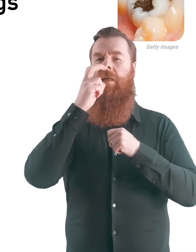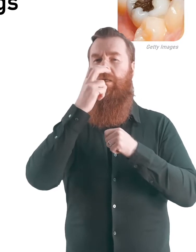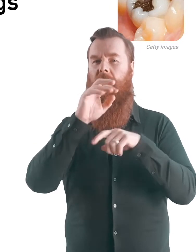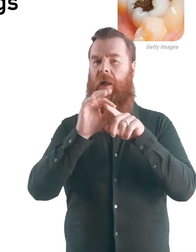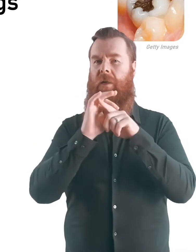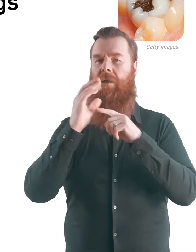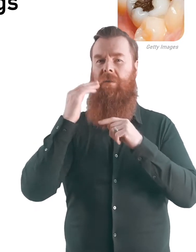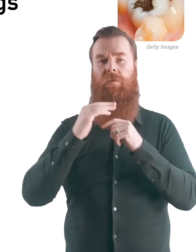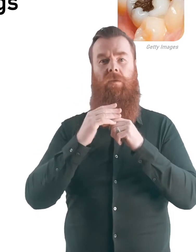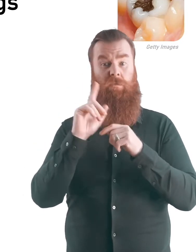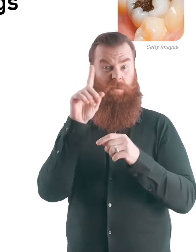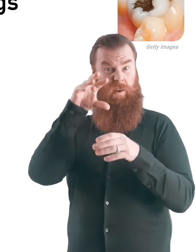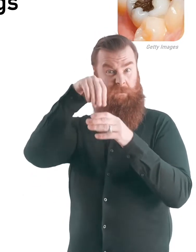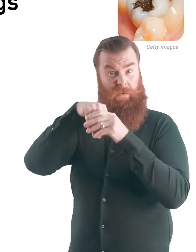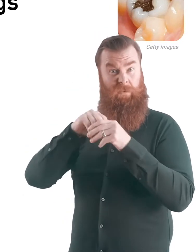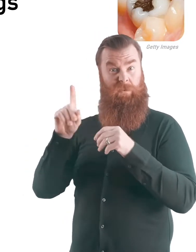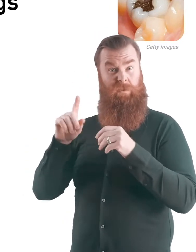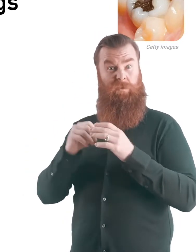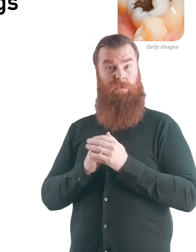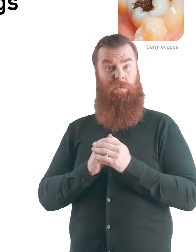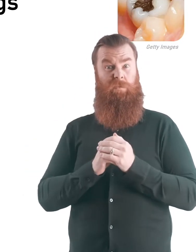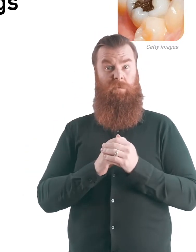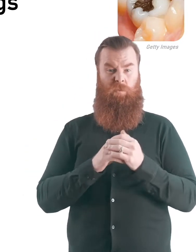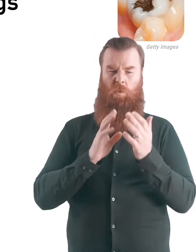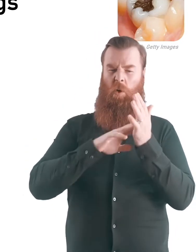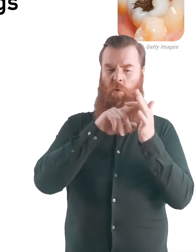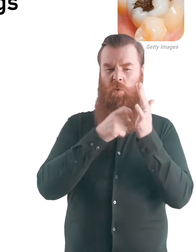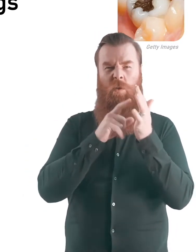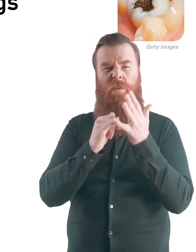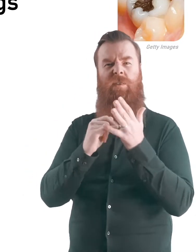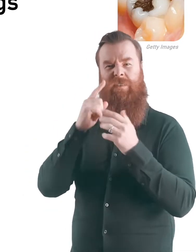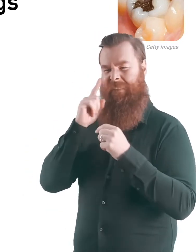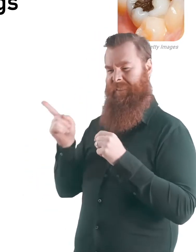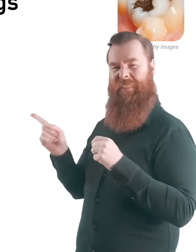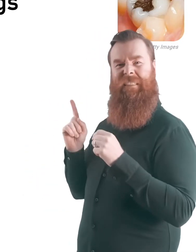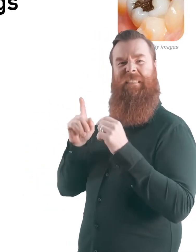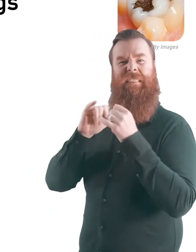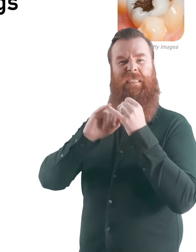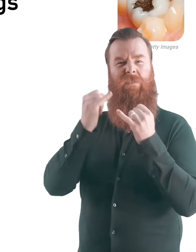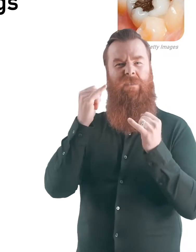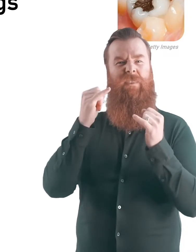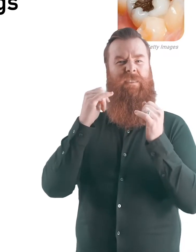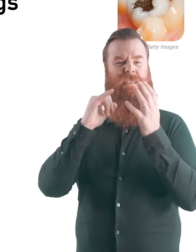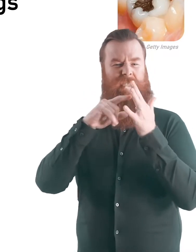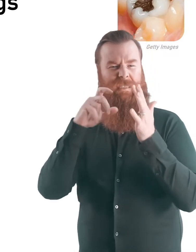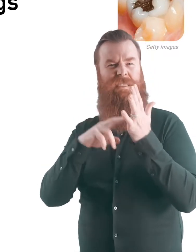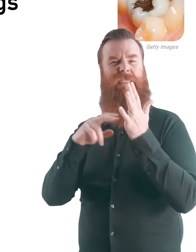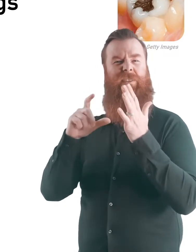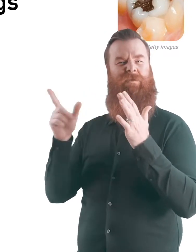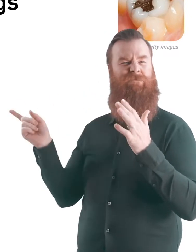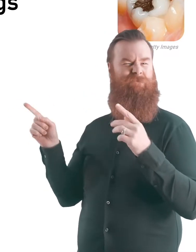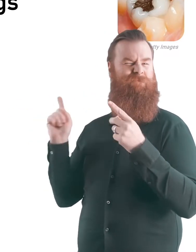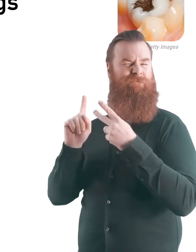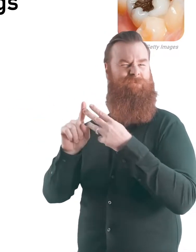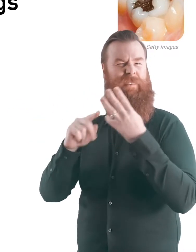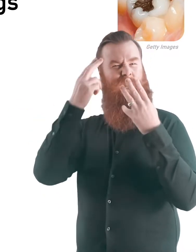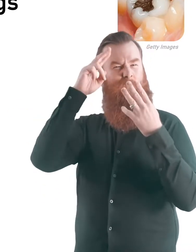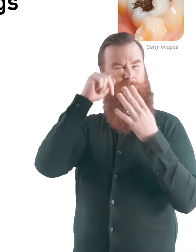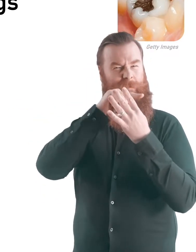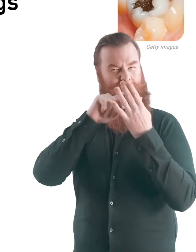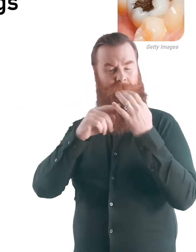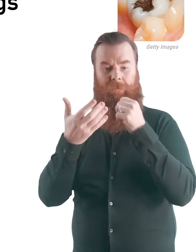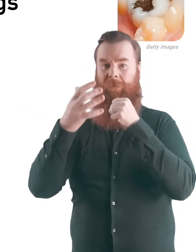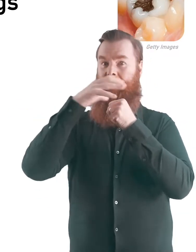Ingredients in the filling material include mercury, silver, zinc and tin.